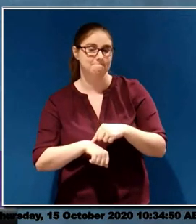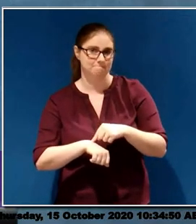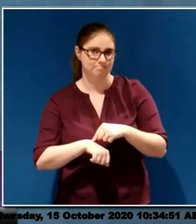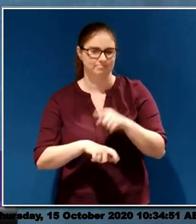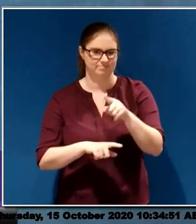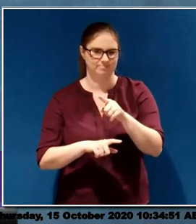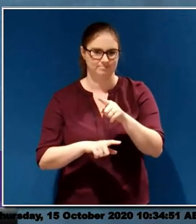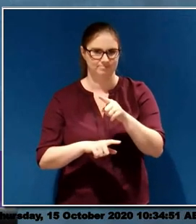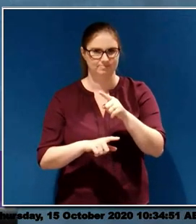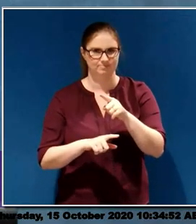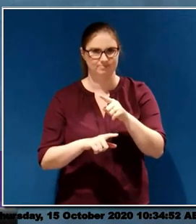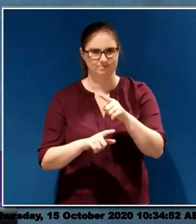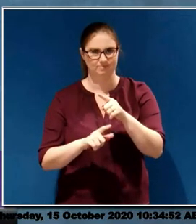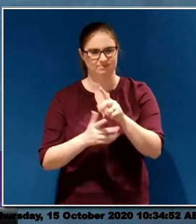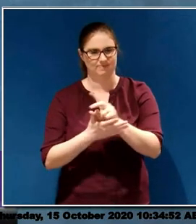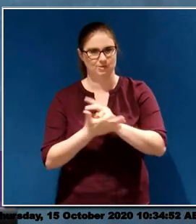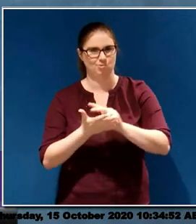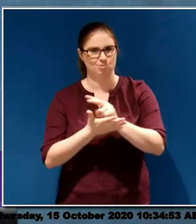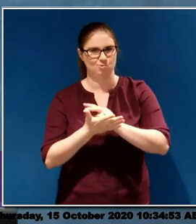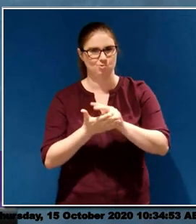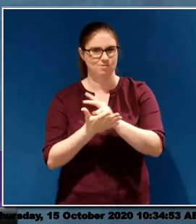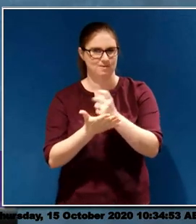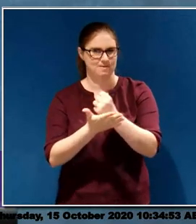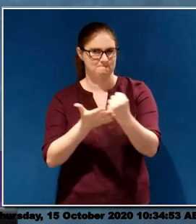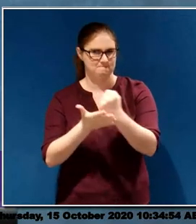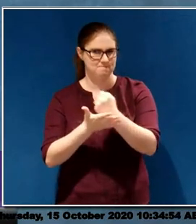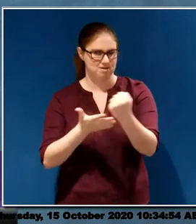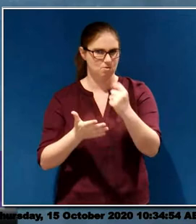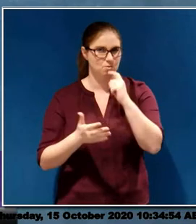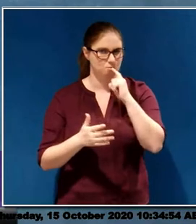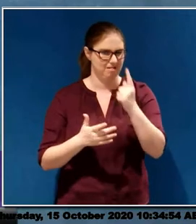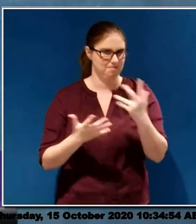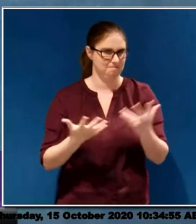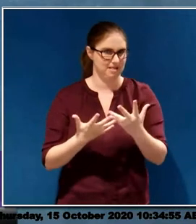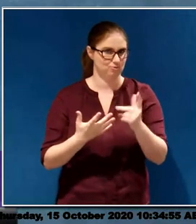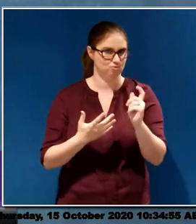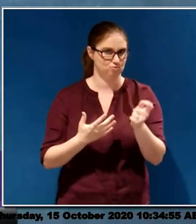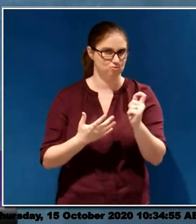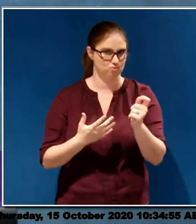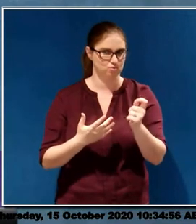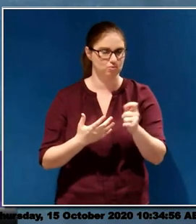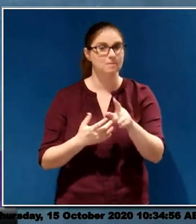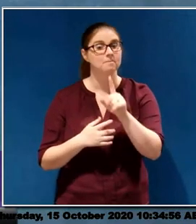Before we play it, Sharon, I'm just getting a note to ask if you could pause